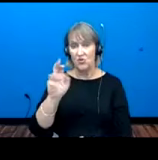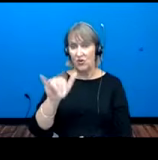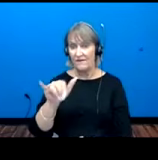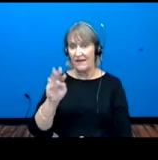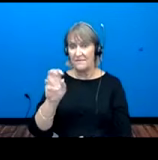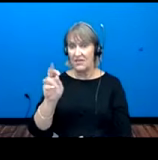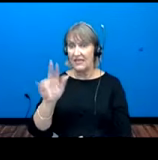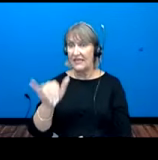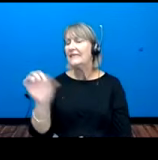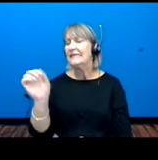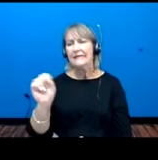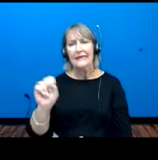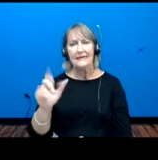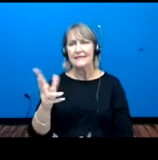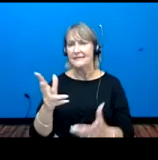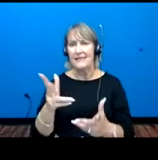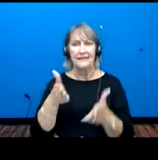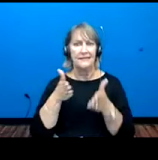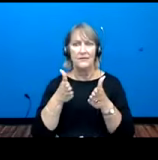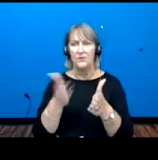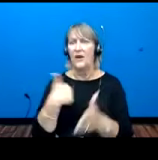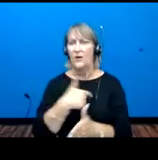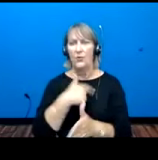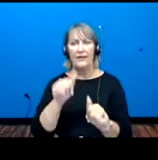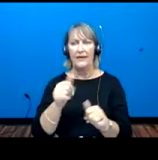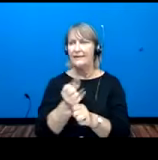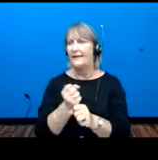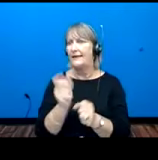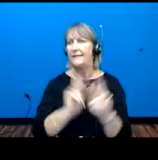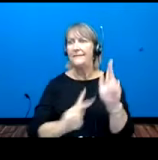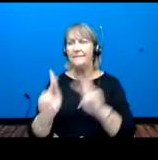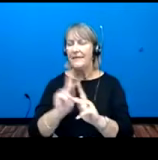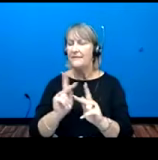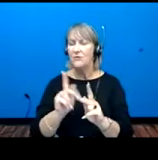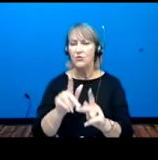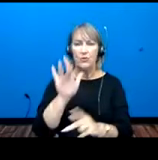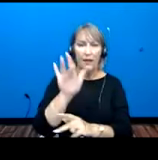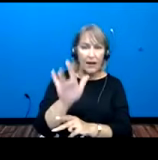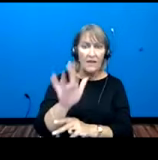This is our way to get folks to let us know if they're interested in becoming a dissemination partner.